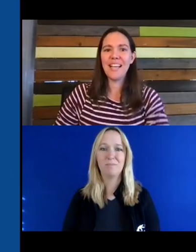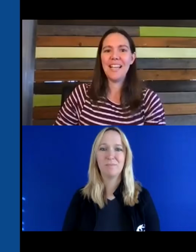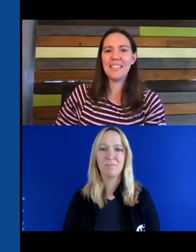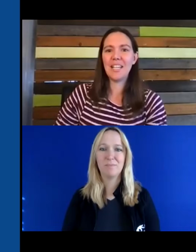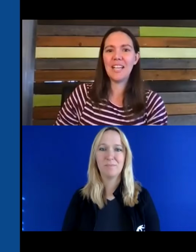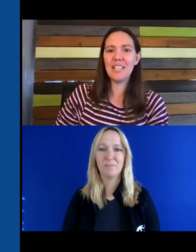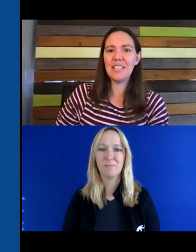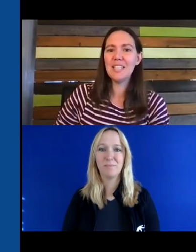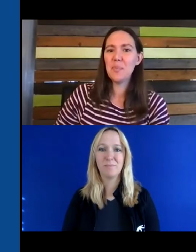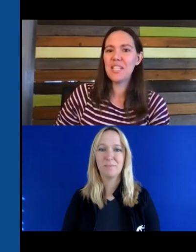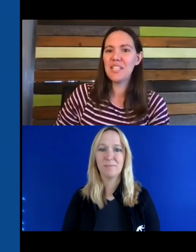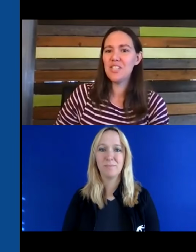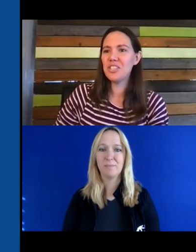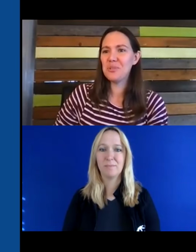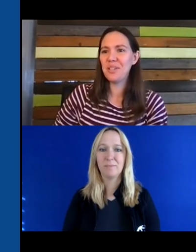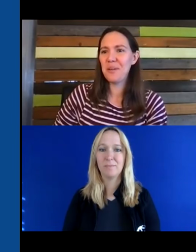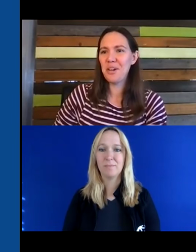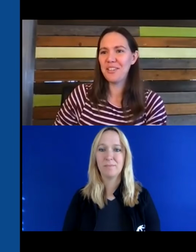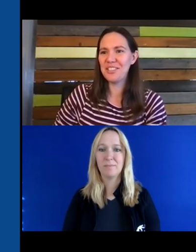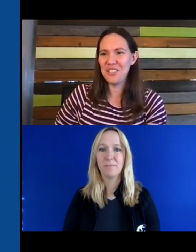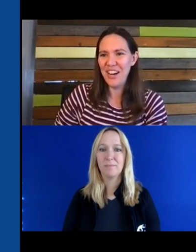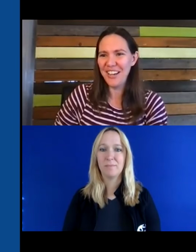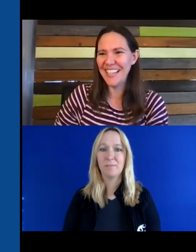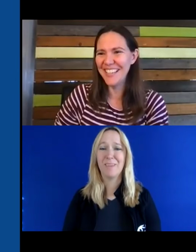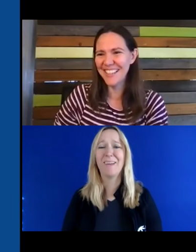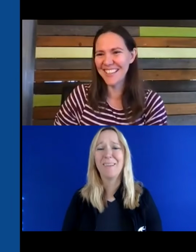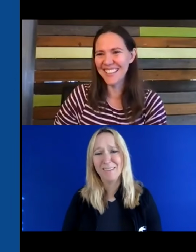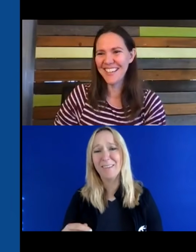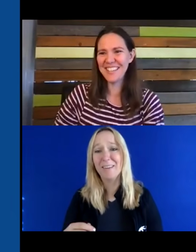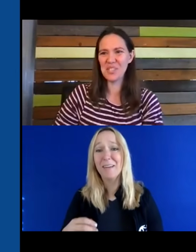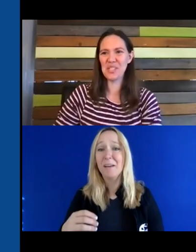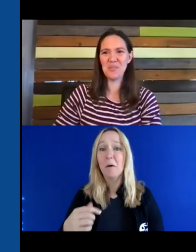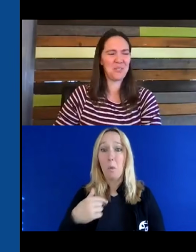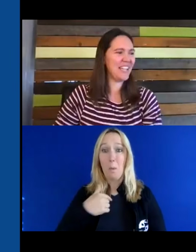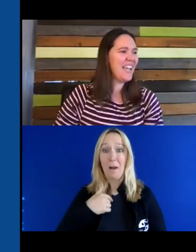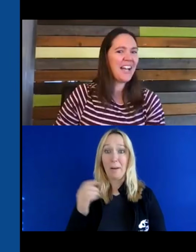It's a little bit easier to do when I'm not also talking. The switching between.